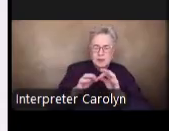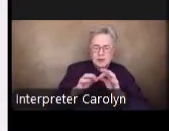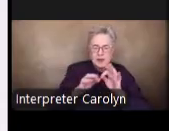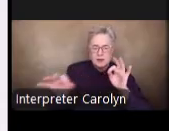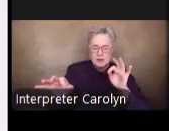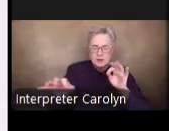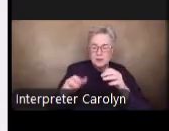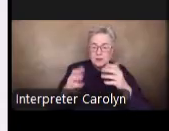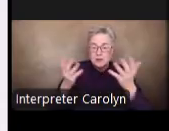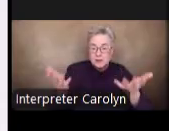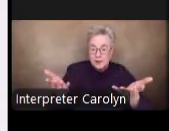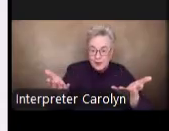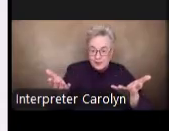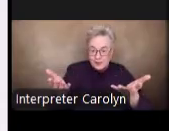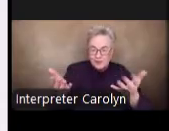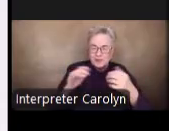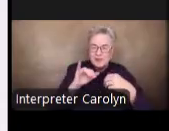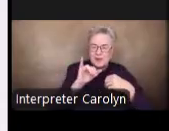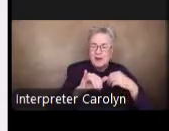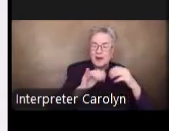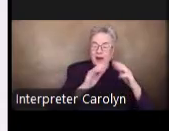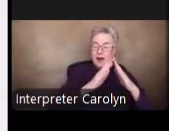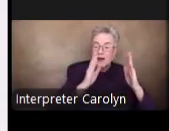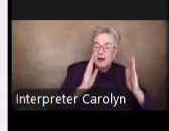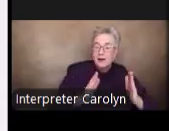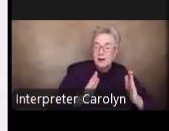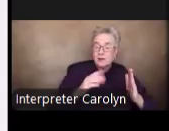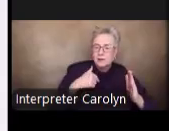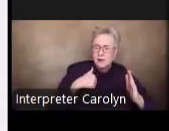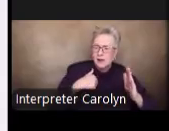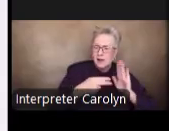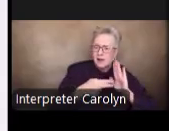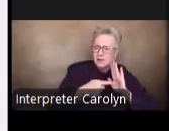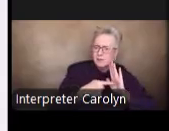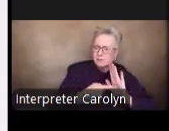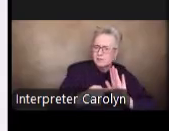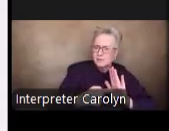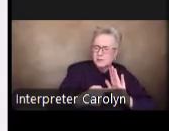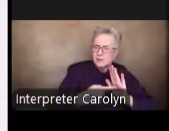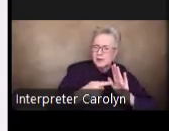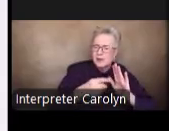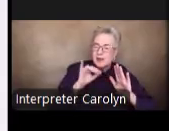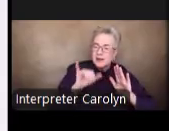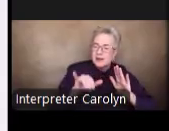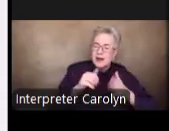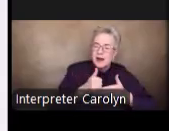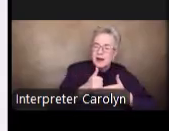So this house building analogy helps families understand why we